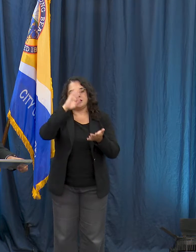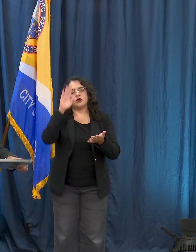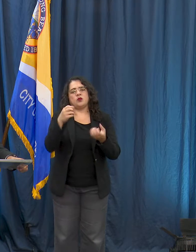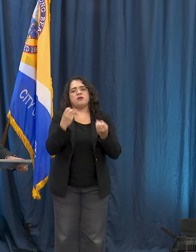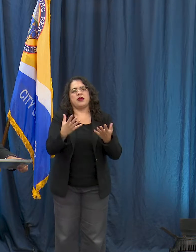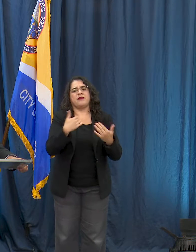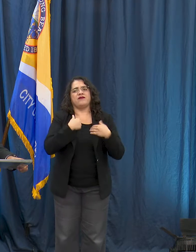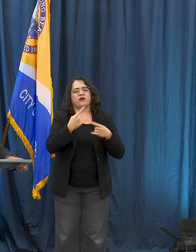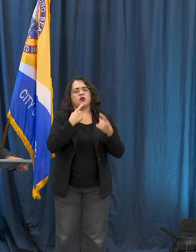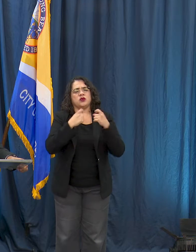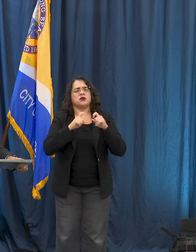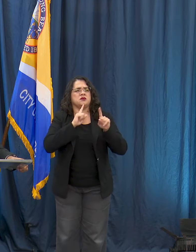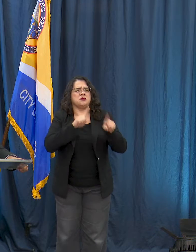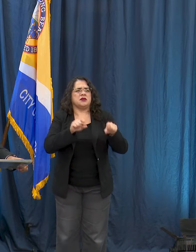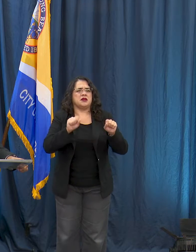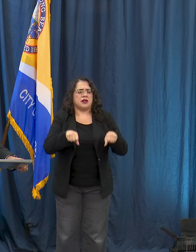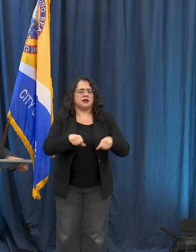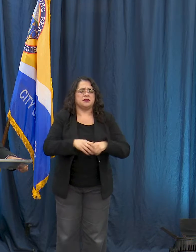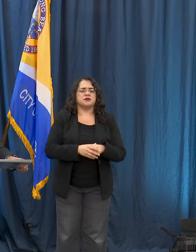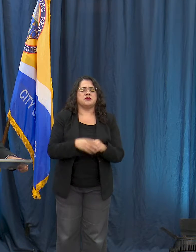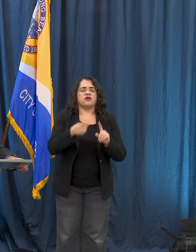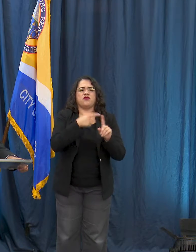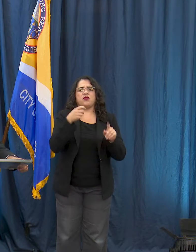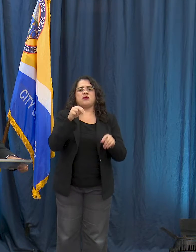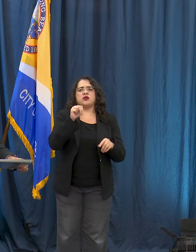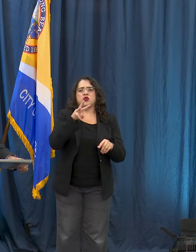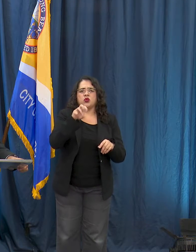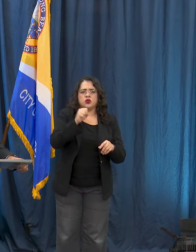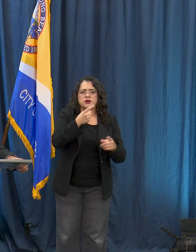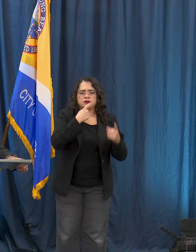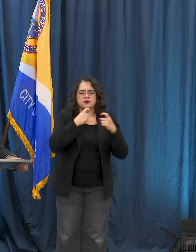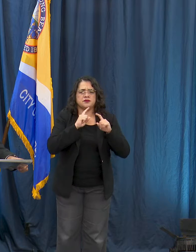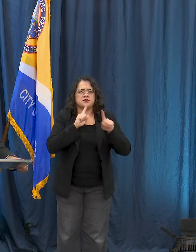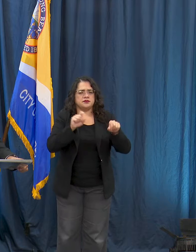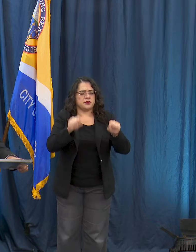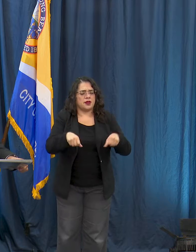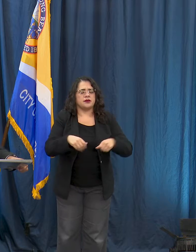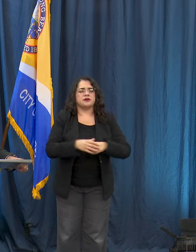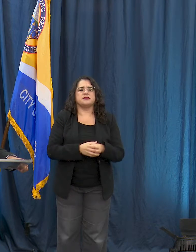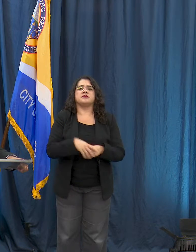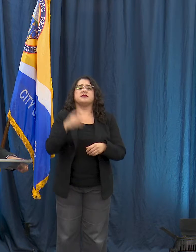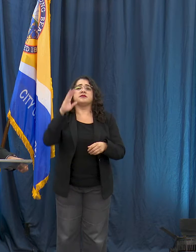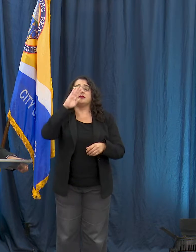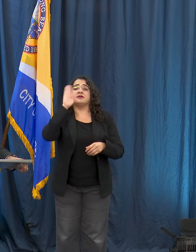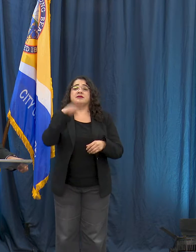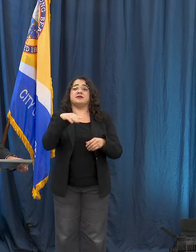But, of course, I want to make sure that we're also focused on the issues as it relates to the health crisis that we're currently